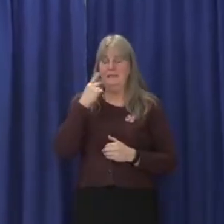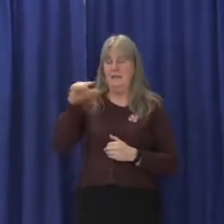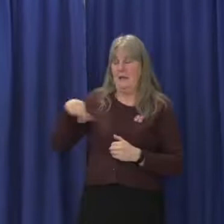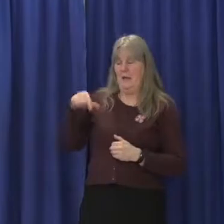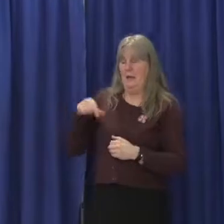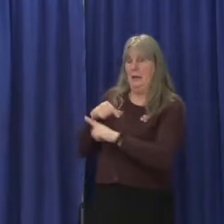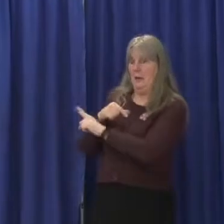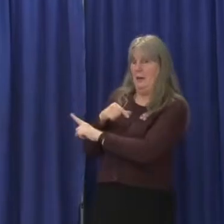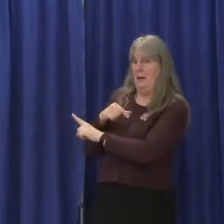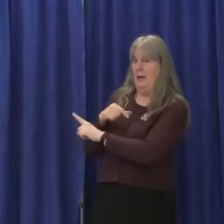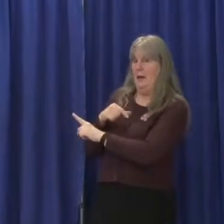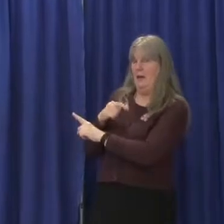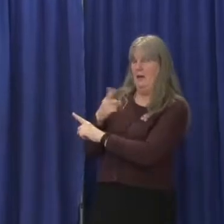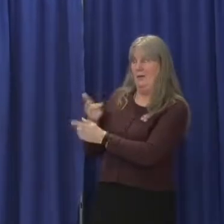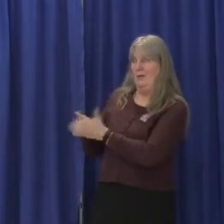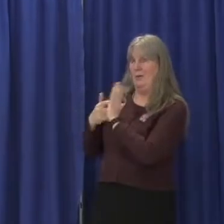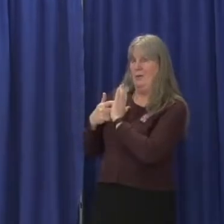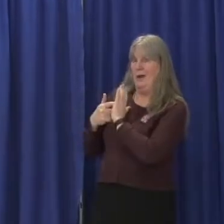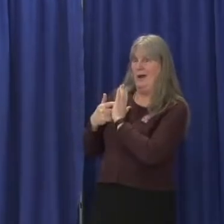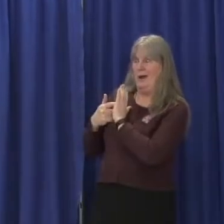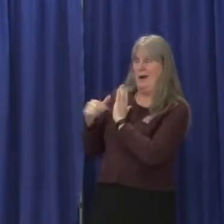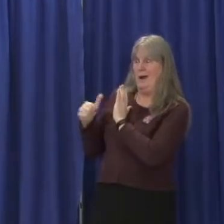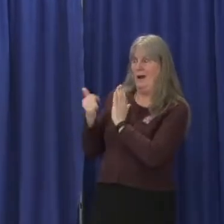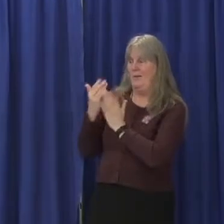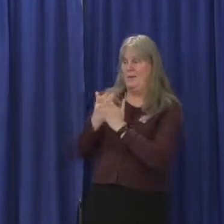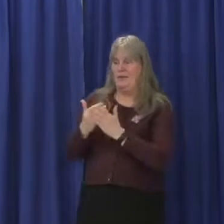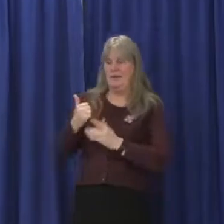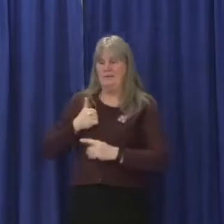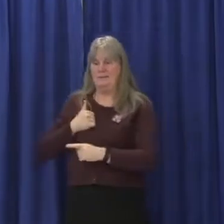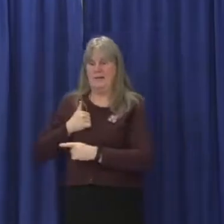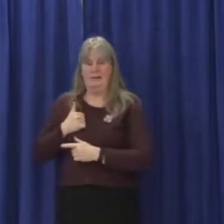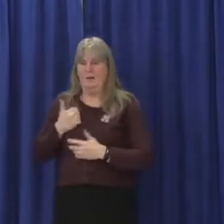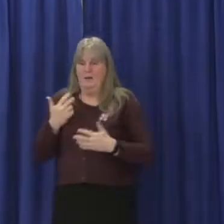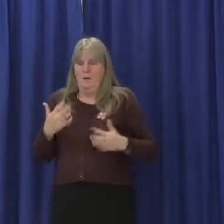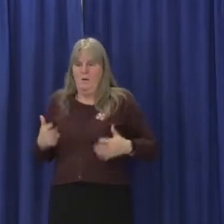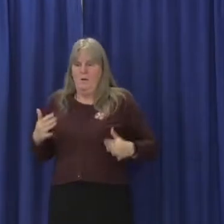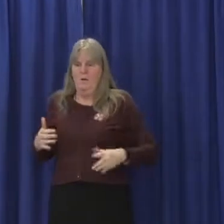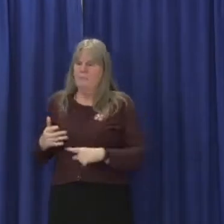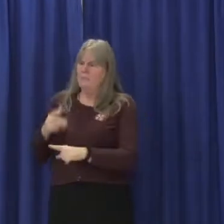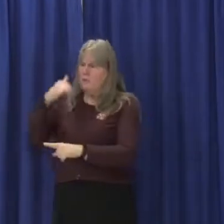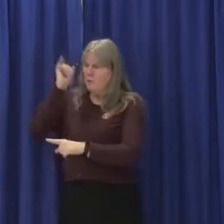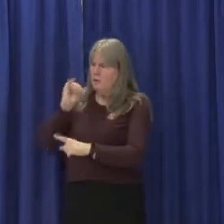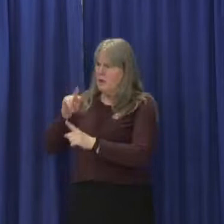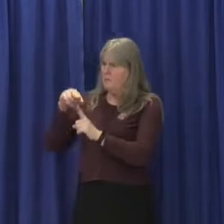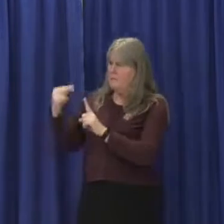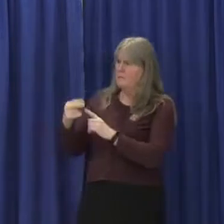Most other jurisdictions in the country seem to be rejecting it. So where does the Yukon stand?